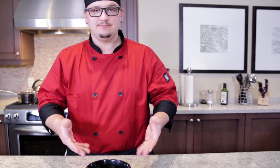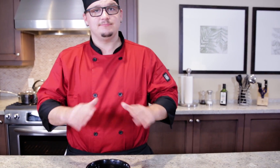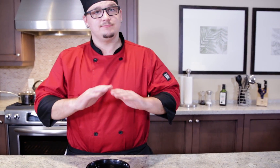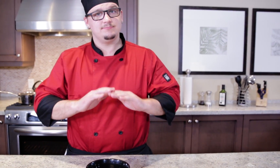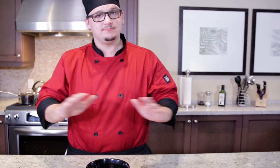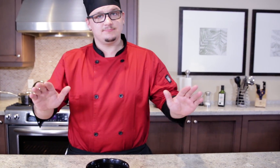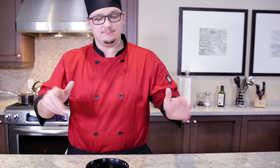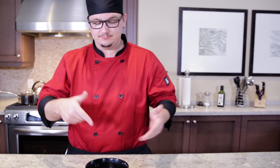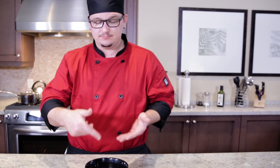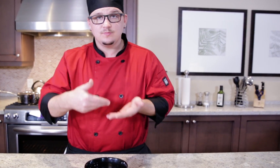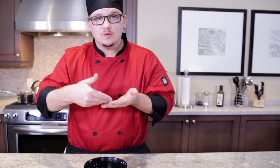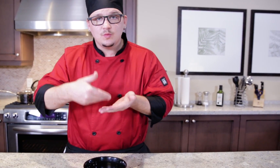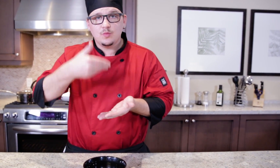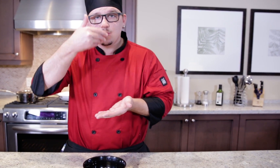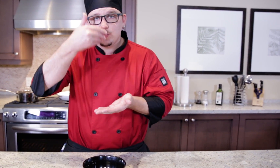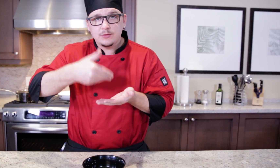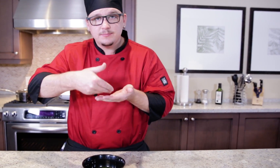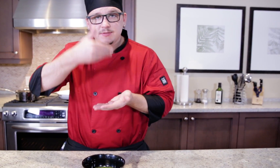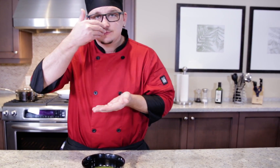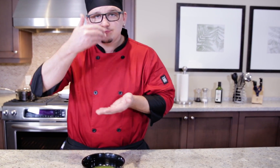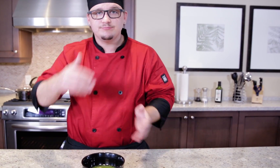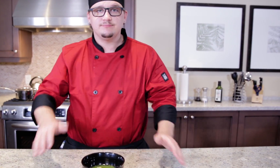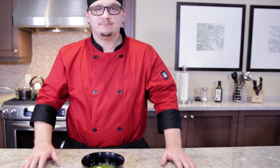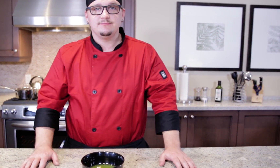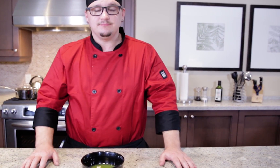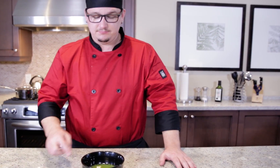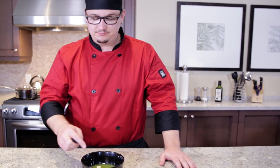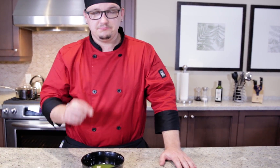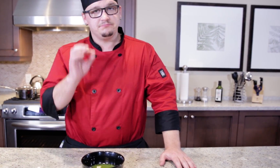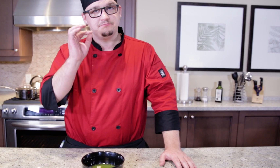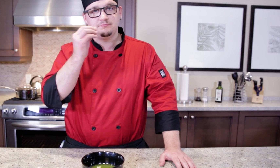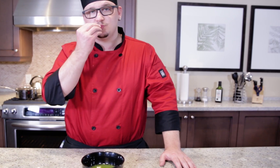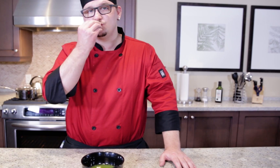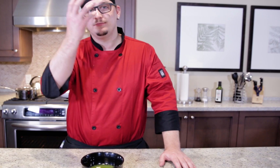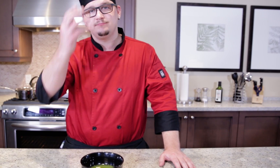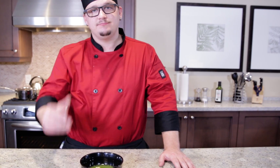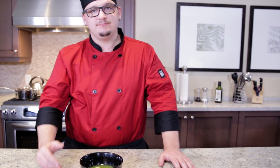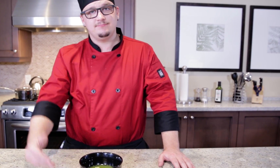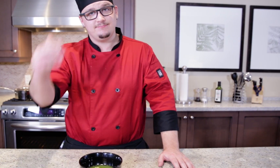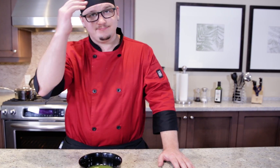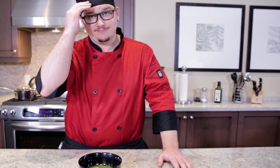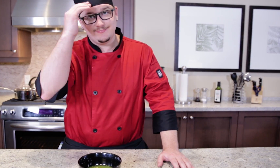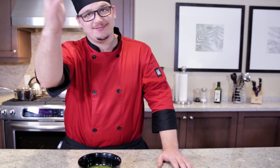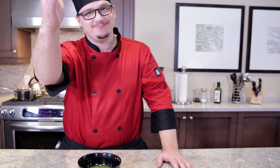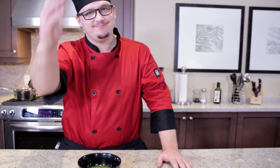That is how you make this soup. It’s rather delicious. See you next time.